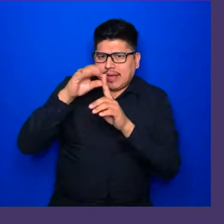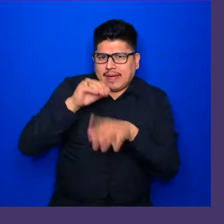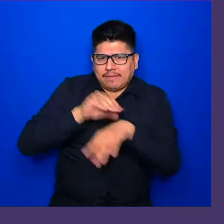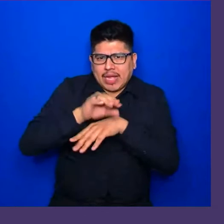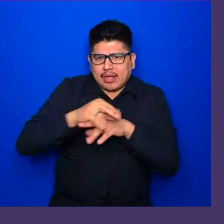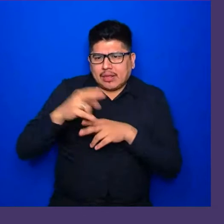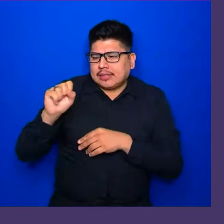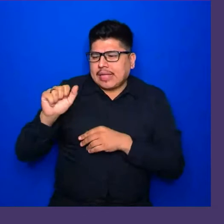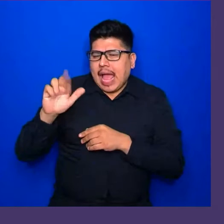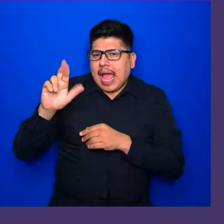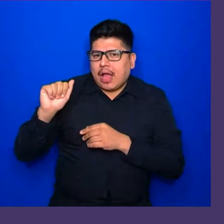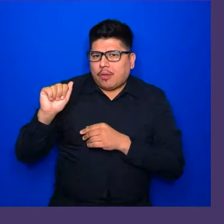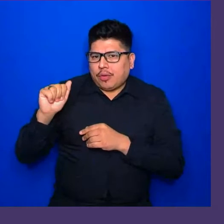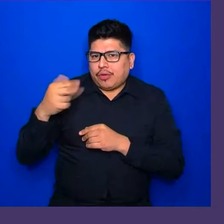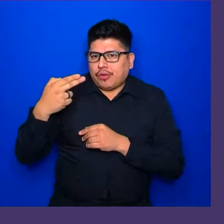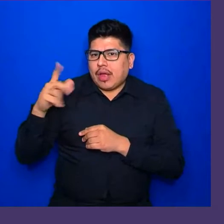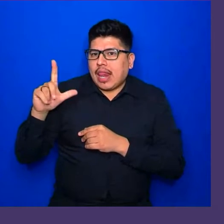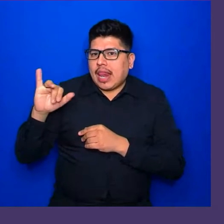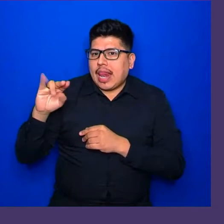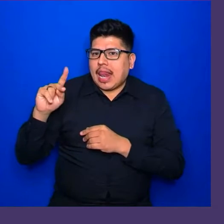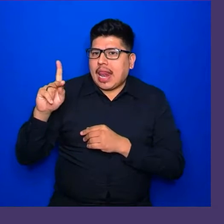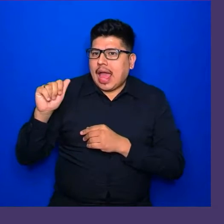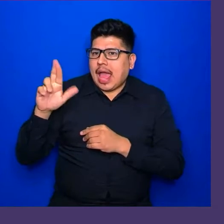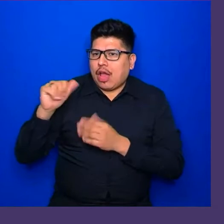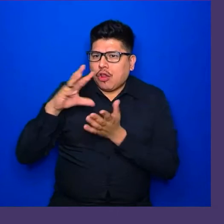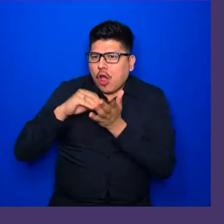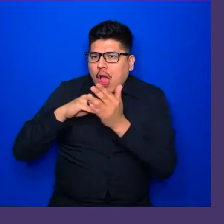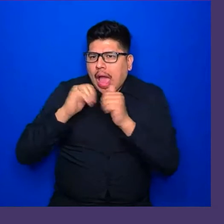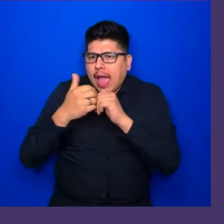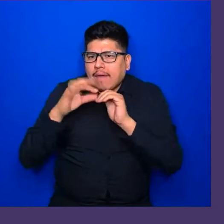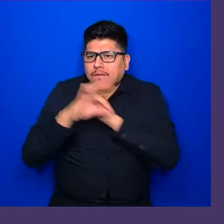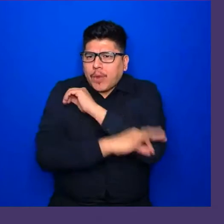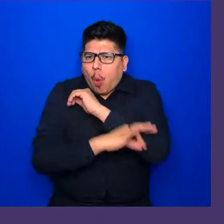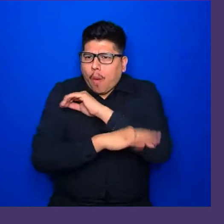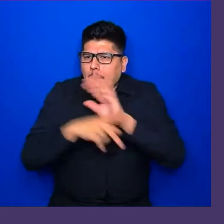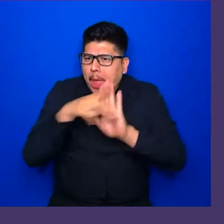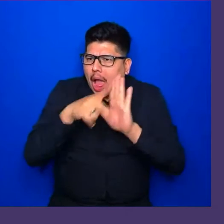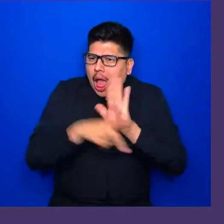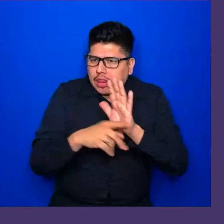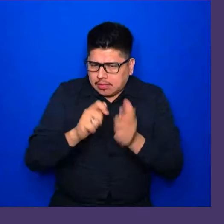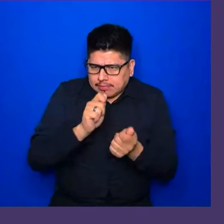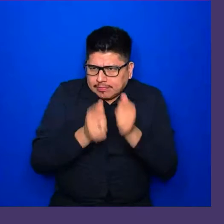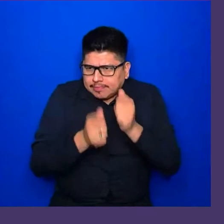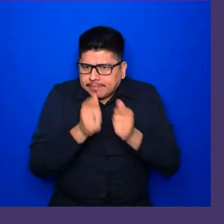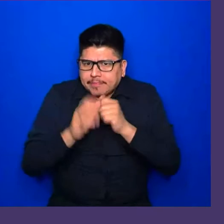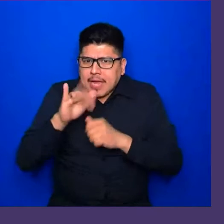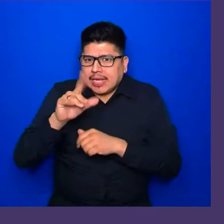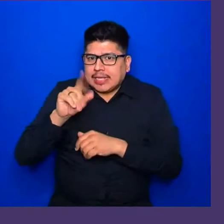disability inclusion and accessibility around the globe. Stay tuned, because right after that,